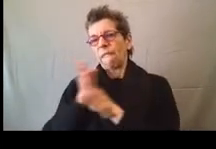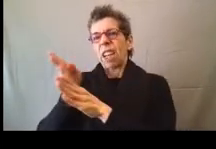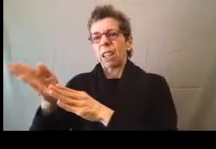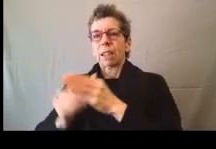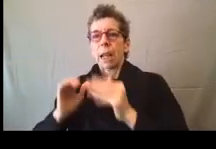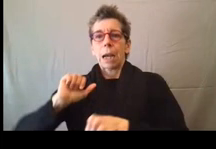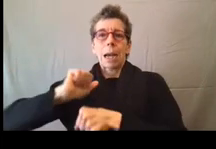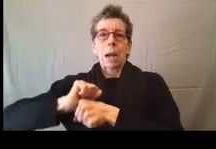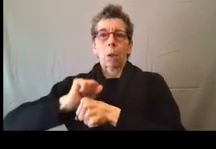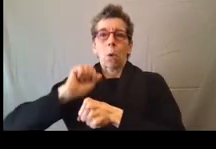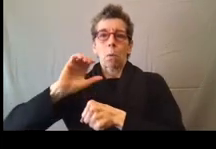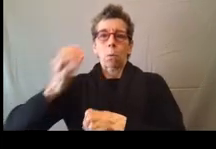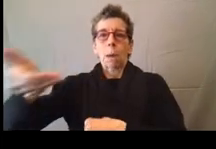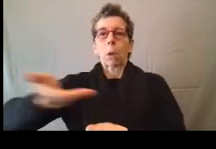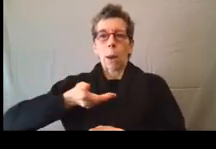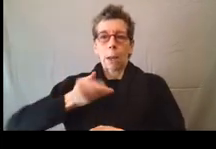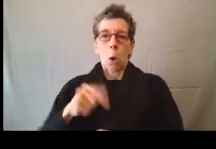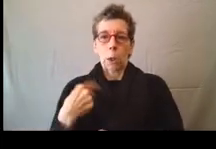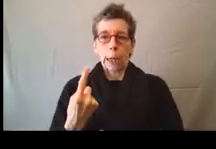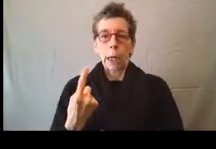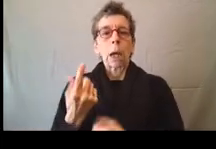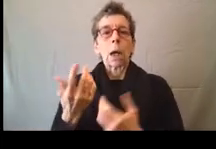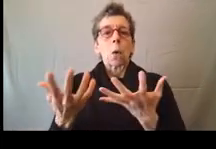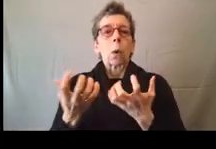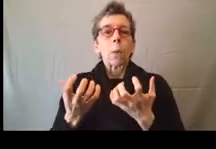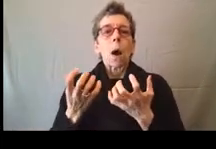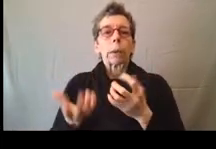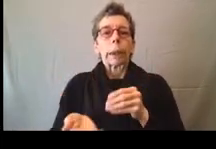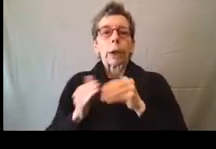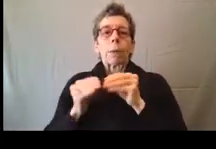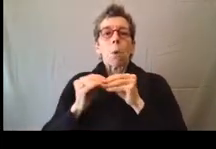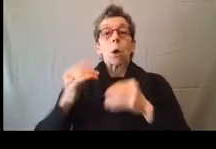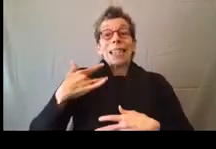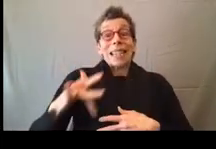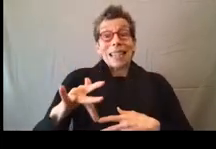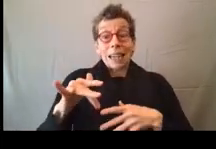to use increasingly sensitive outcomes measures in order to assess improvements and changes